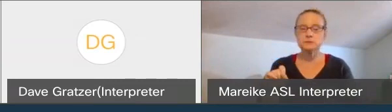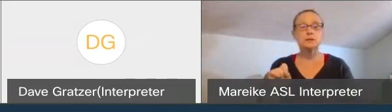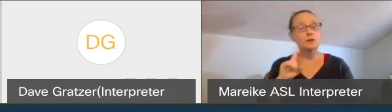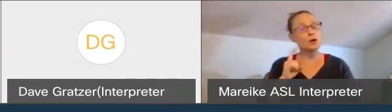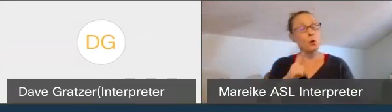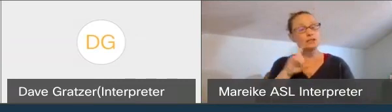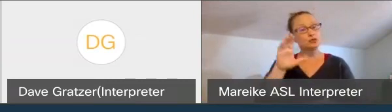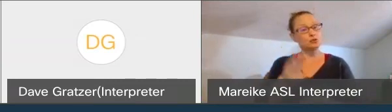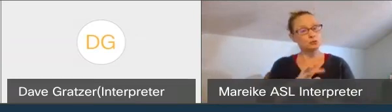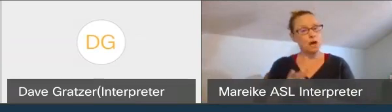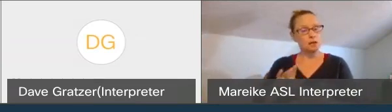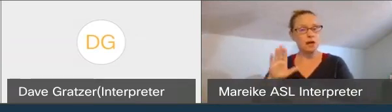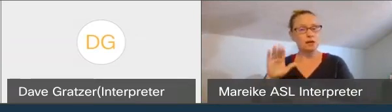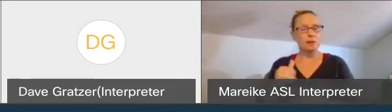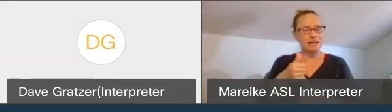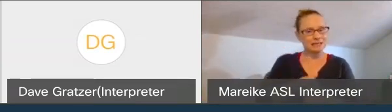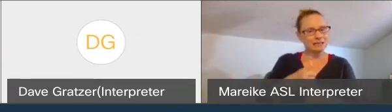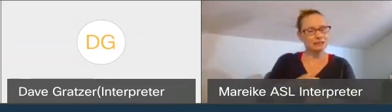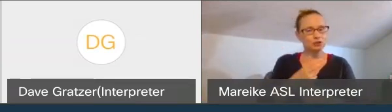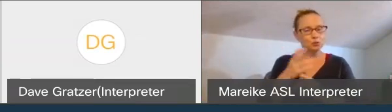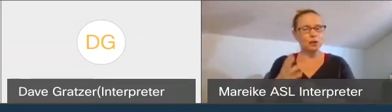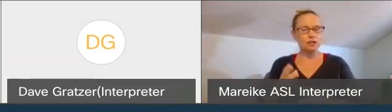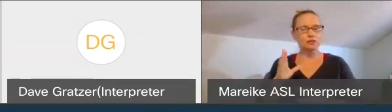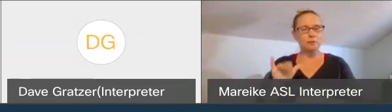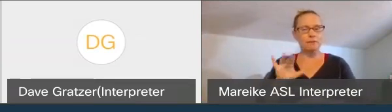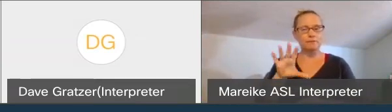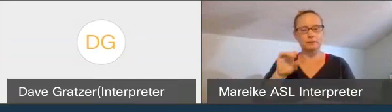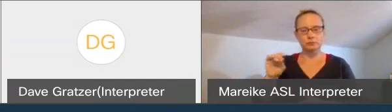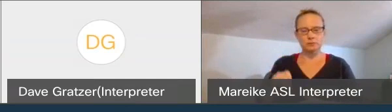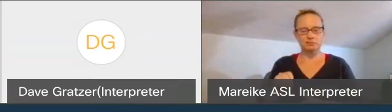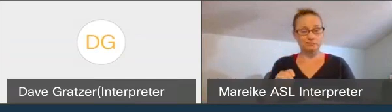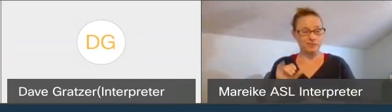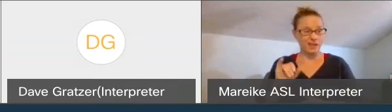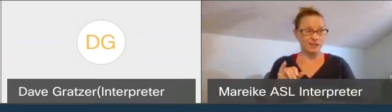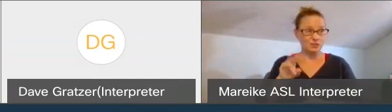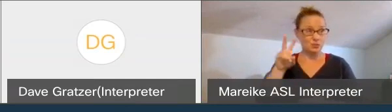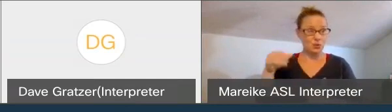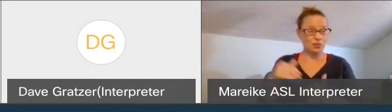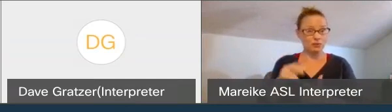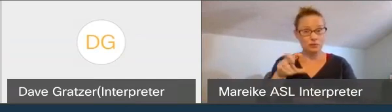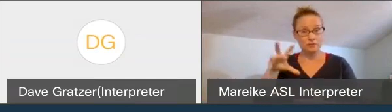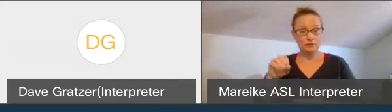by each high utilizer by 50%. That is 2,350 less law enforcement calls,